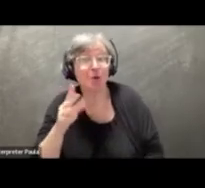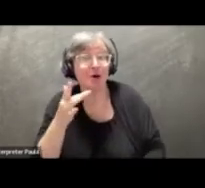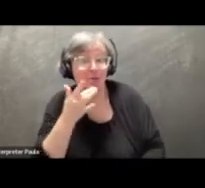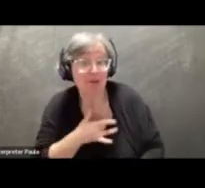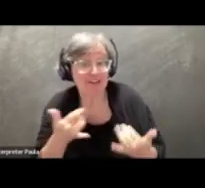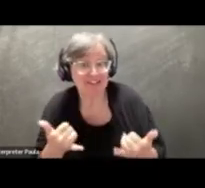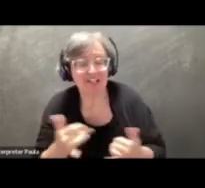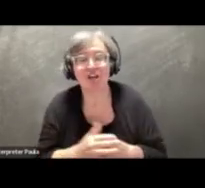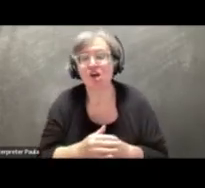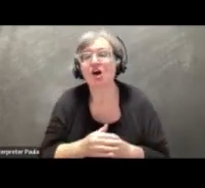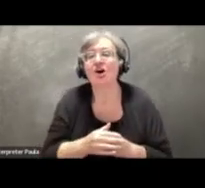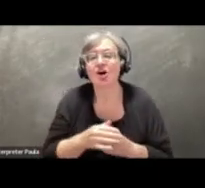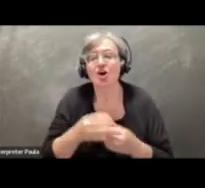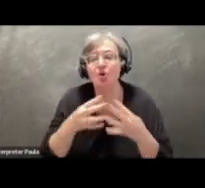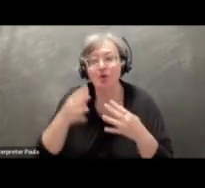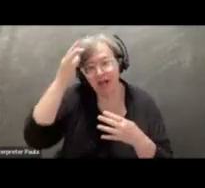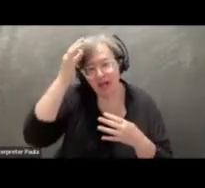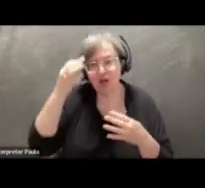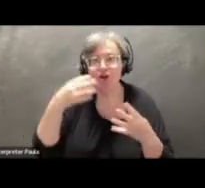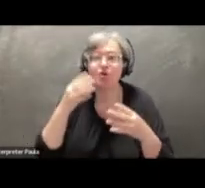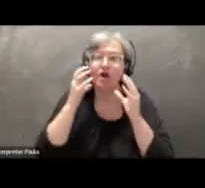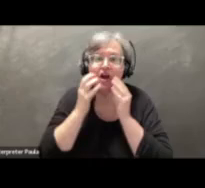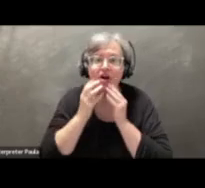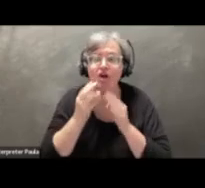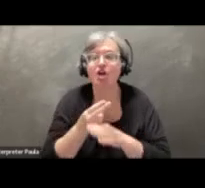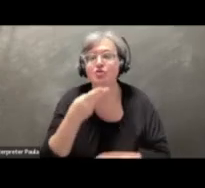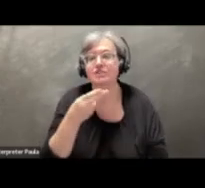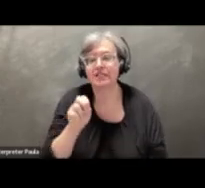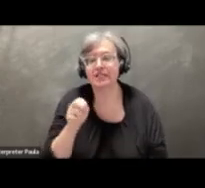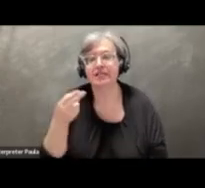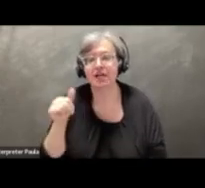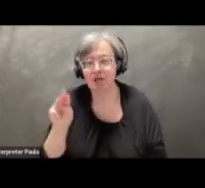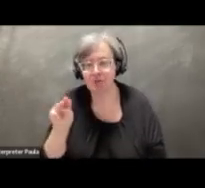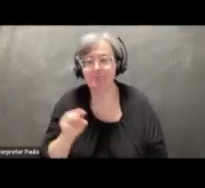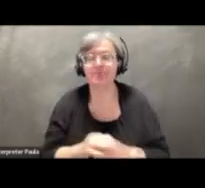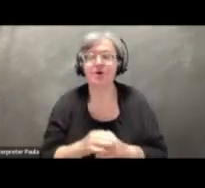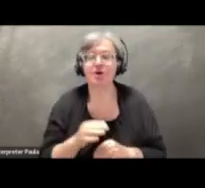beard, go by he/him pronouns, and I'm wearing a blue shirt,